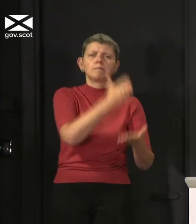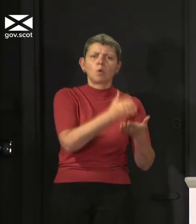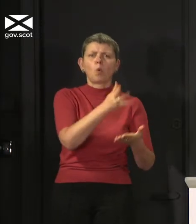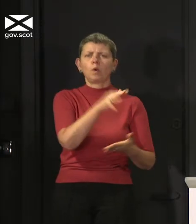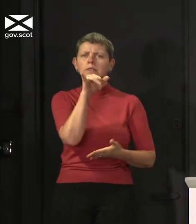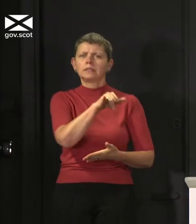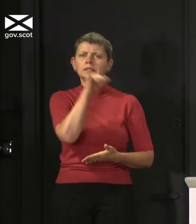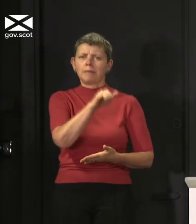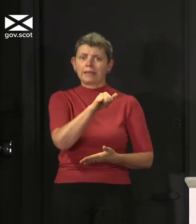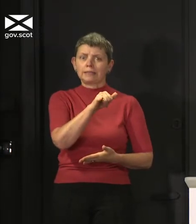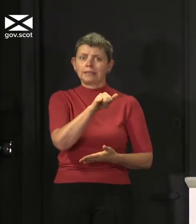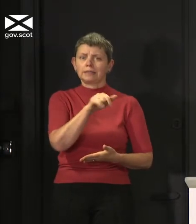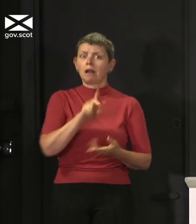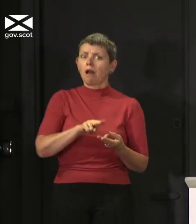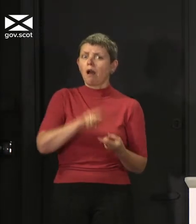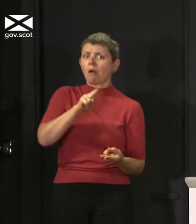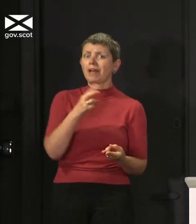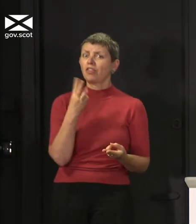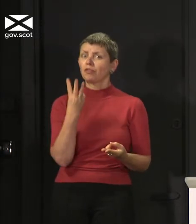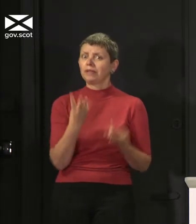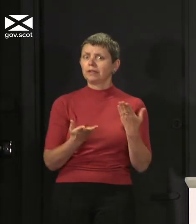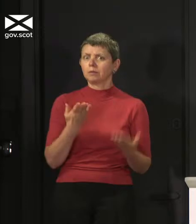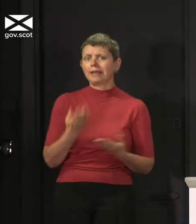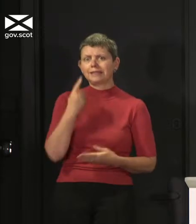19. That is 3 more than yesterday.